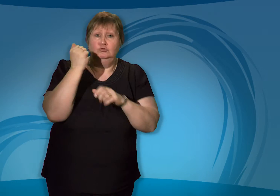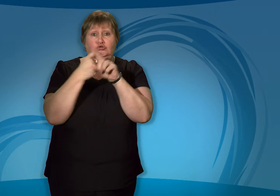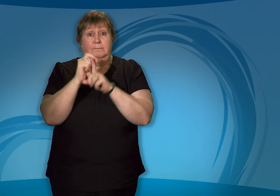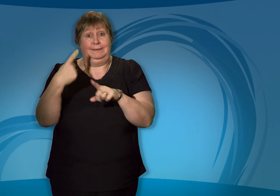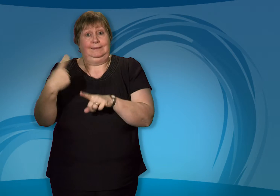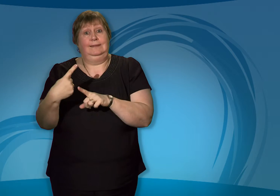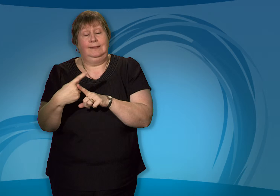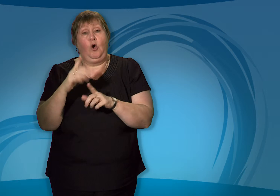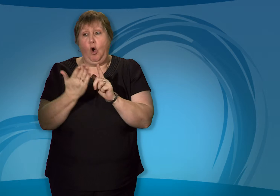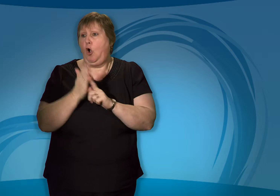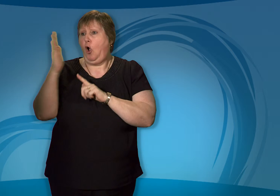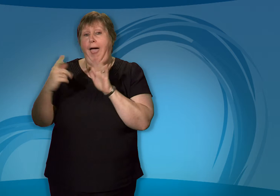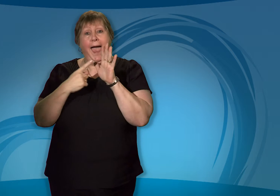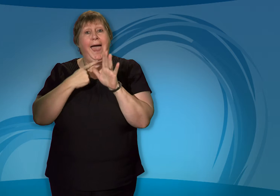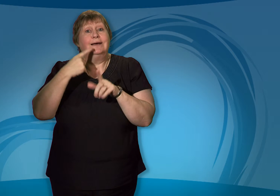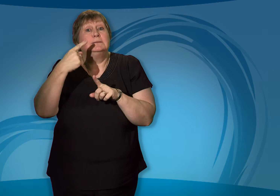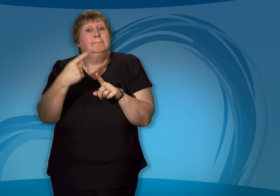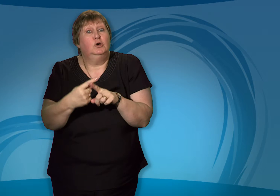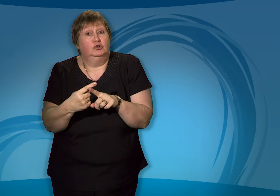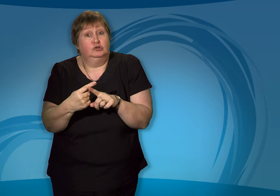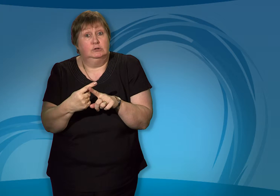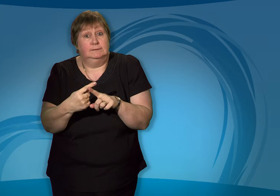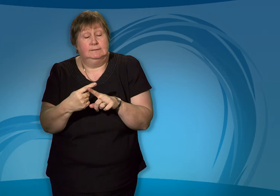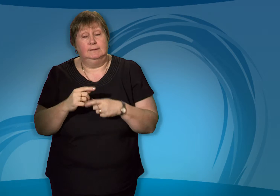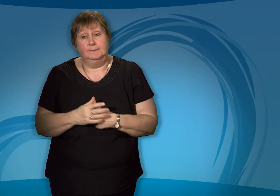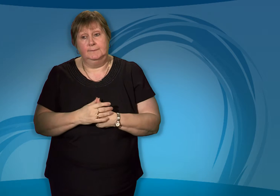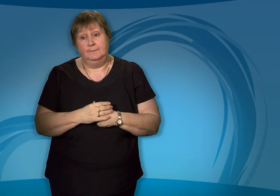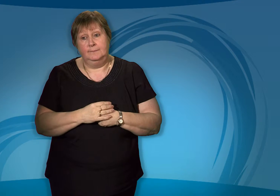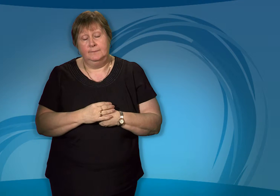your GP or go directly to the Emergency Department.